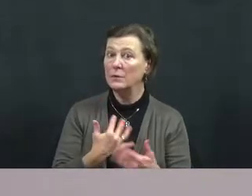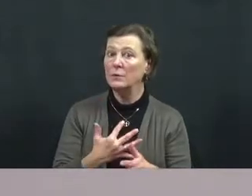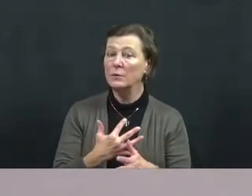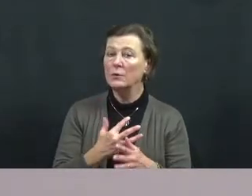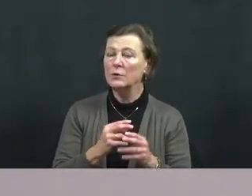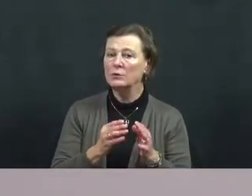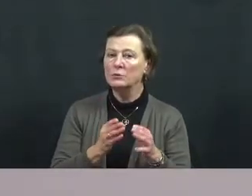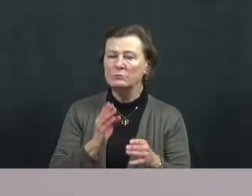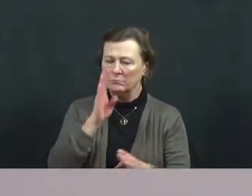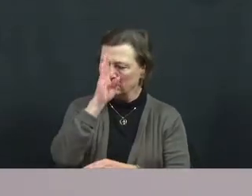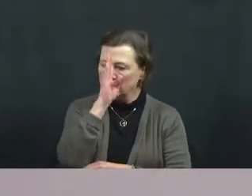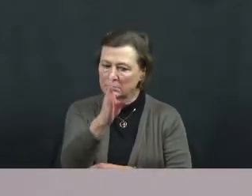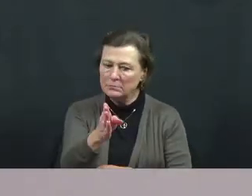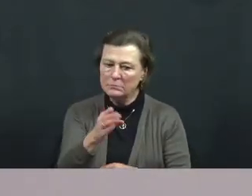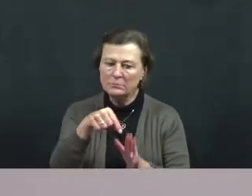about it.